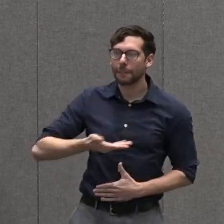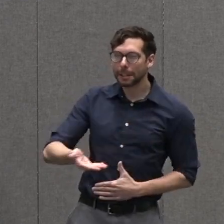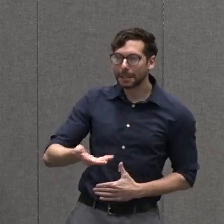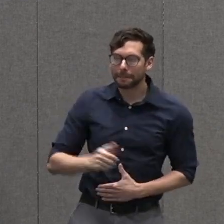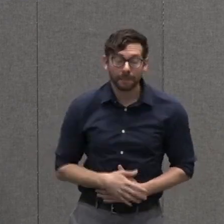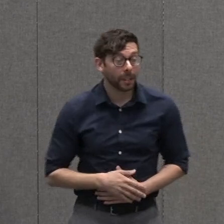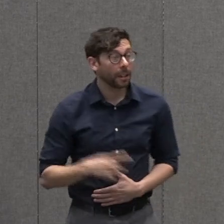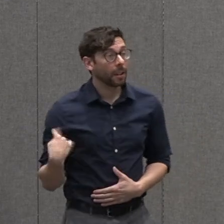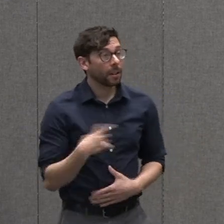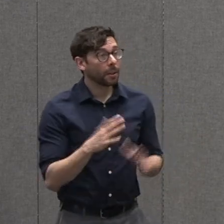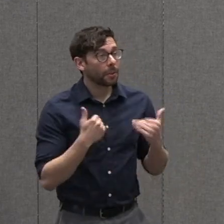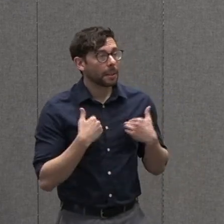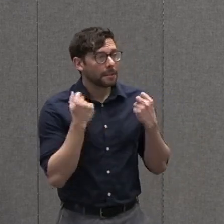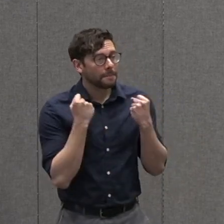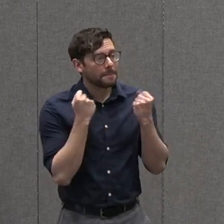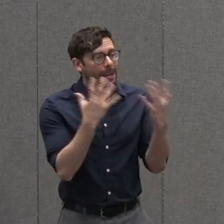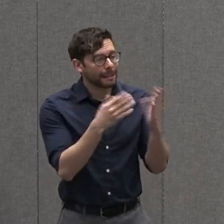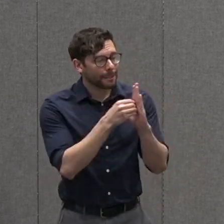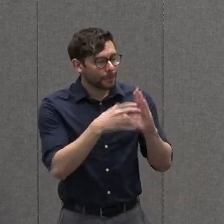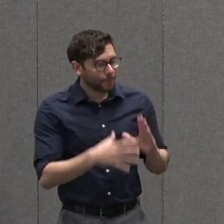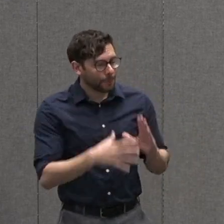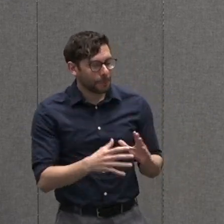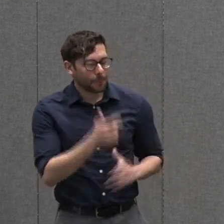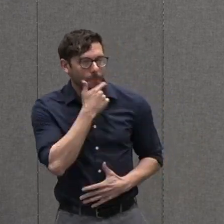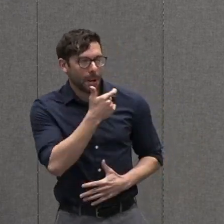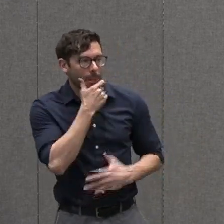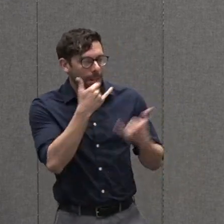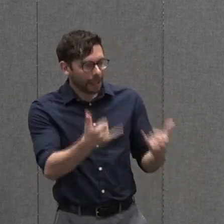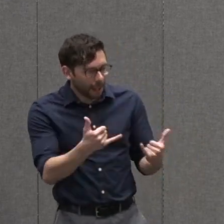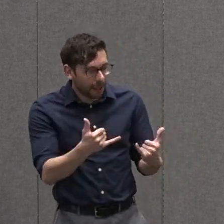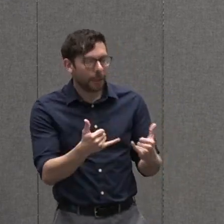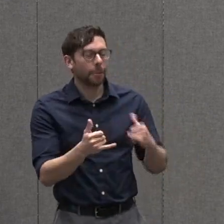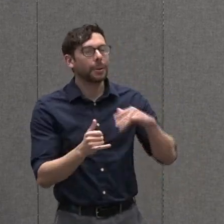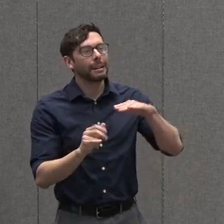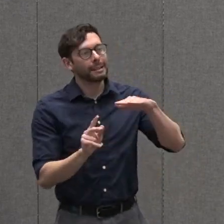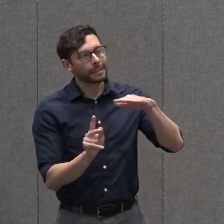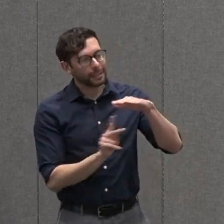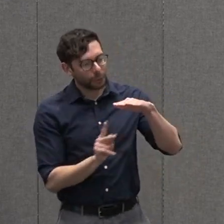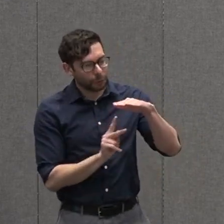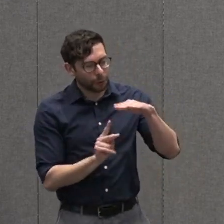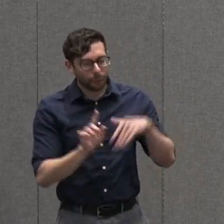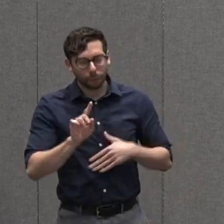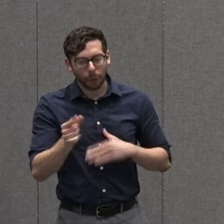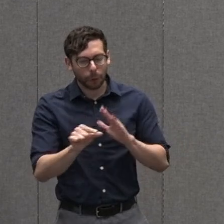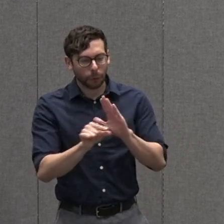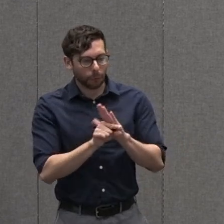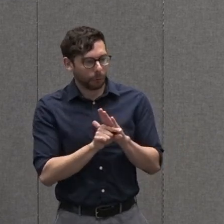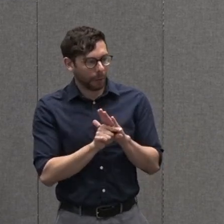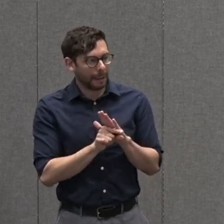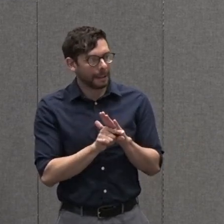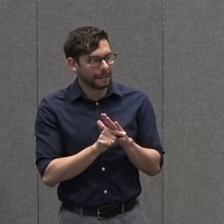watching during this hour. We had a kindergarten, first grade hour that just ended. And we'll have second, and third grade after this,